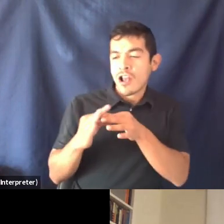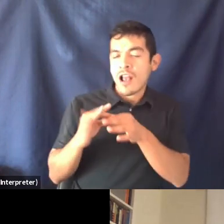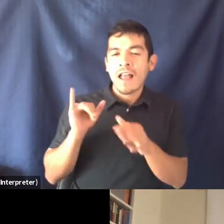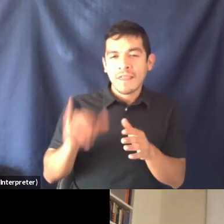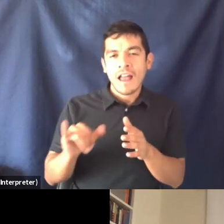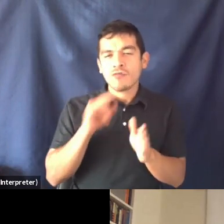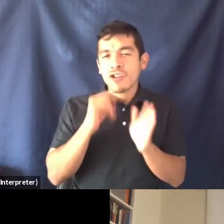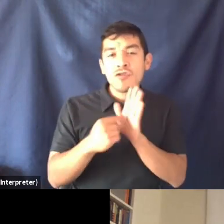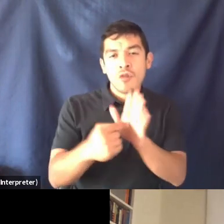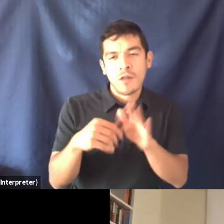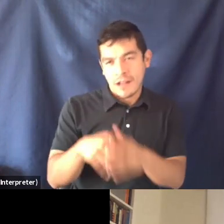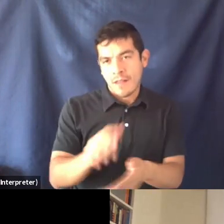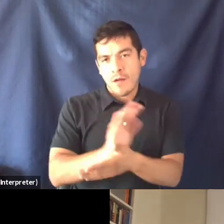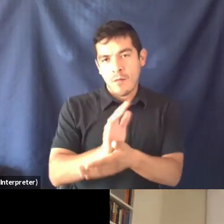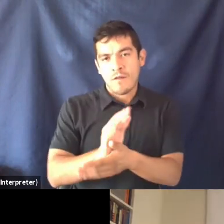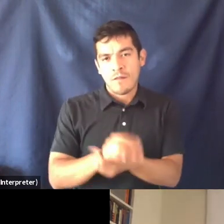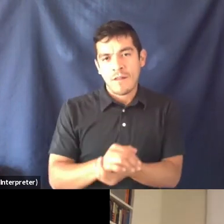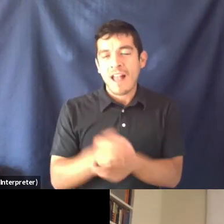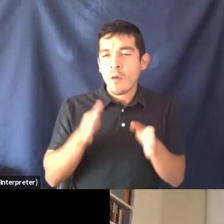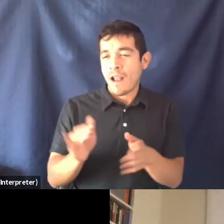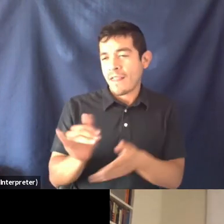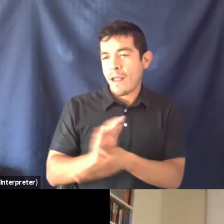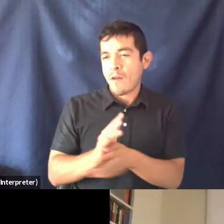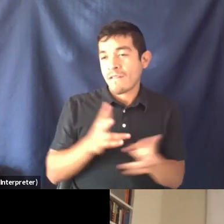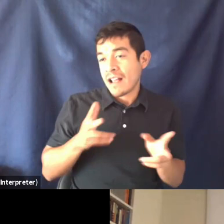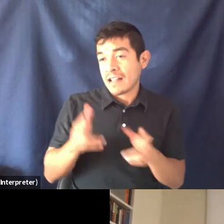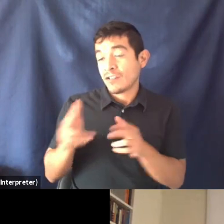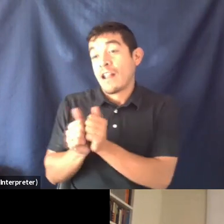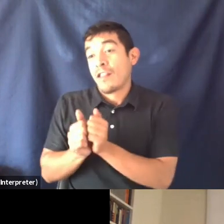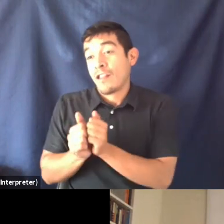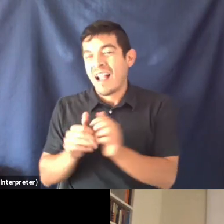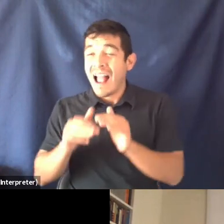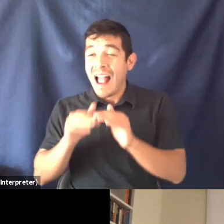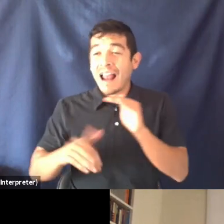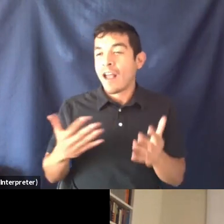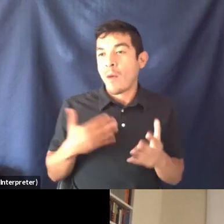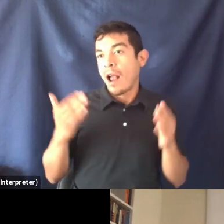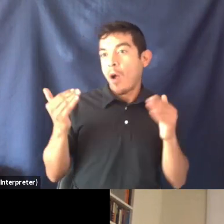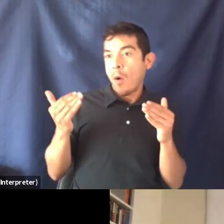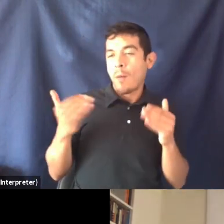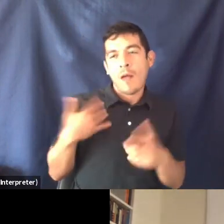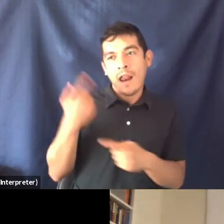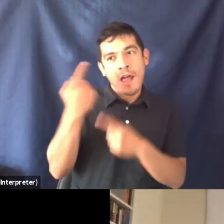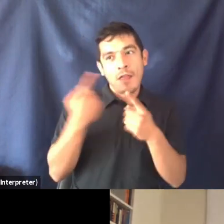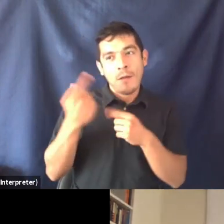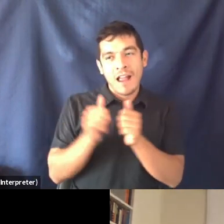kind of edits together. That's at least what I thought about how it all came together, 'cause all is kind of like a,